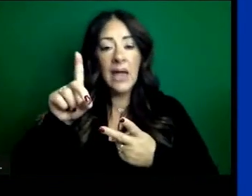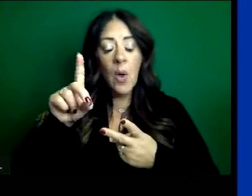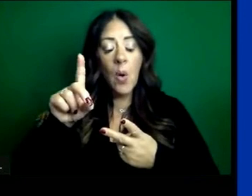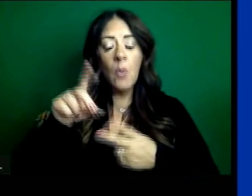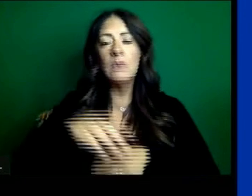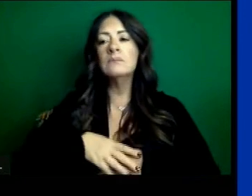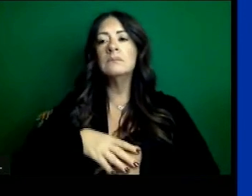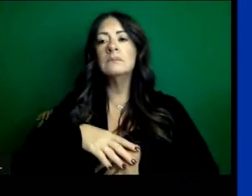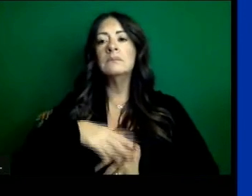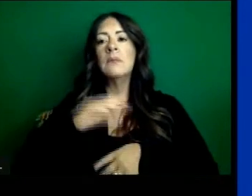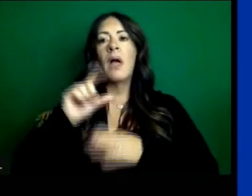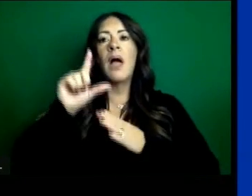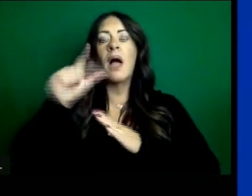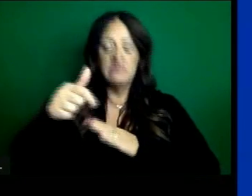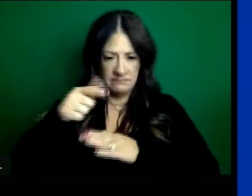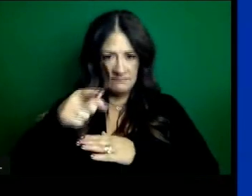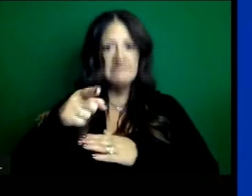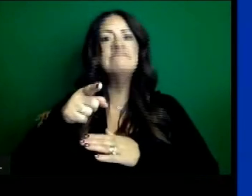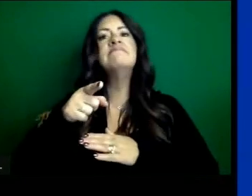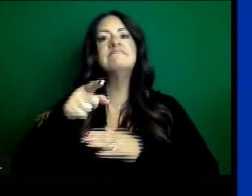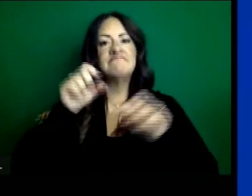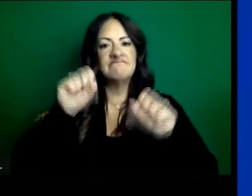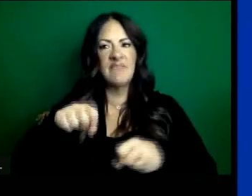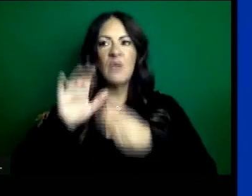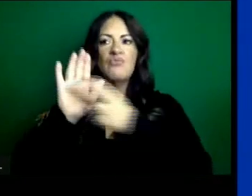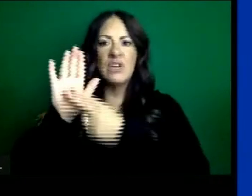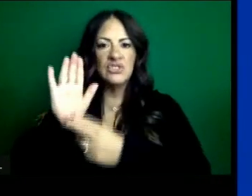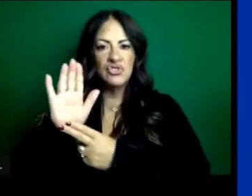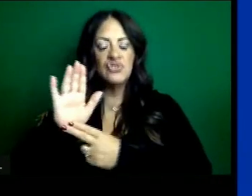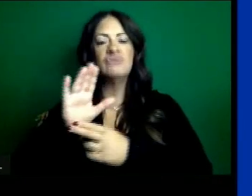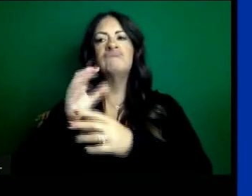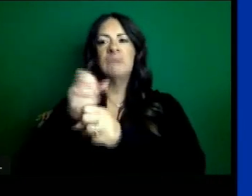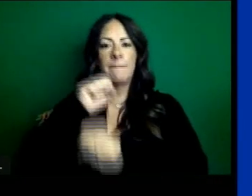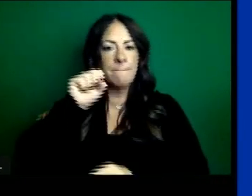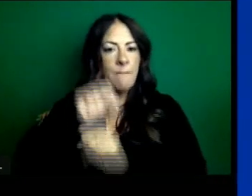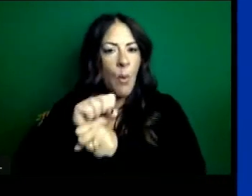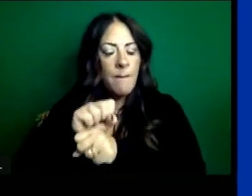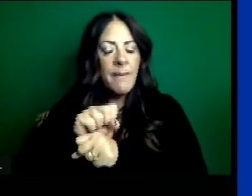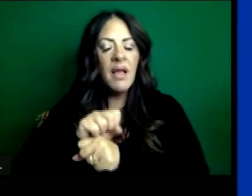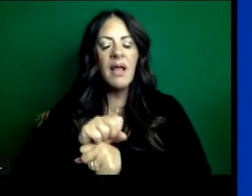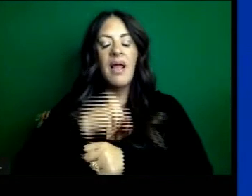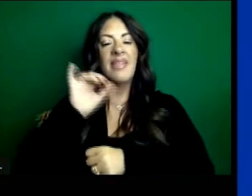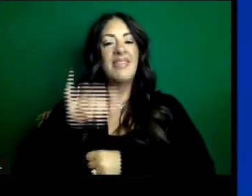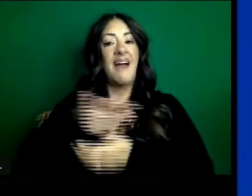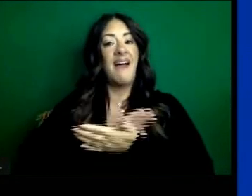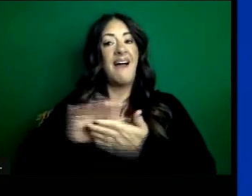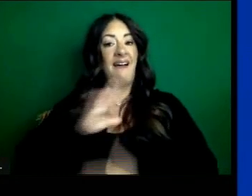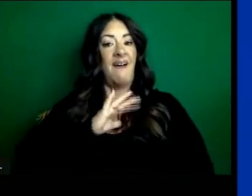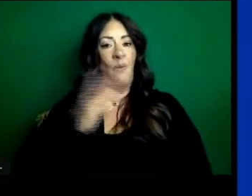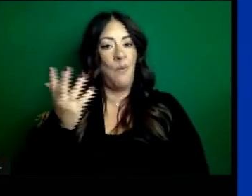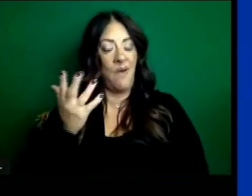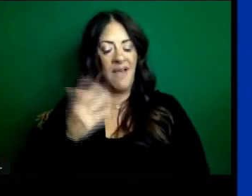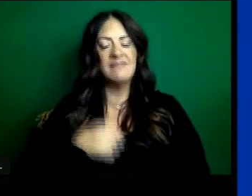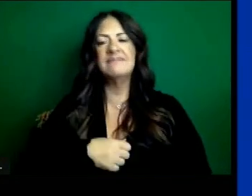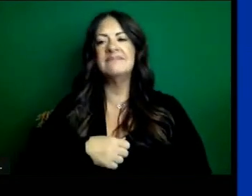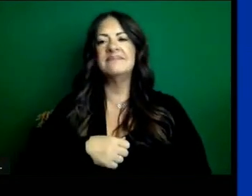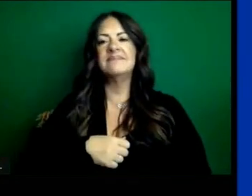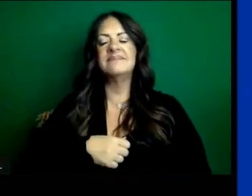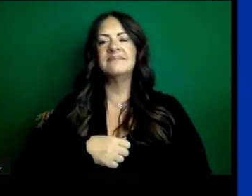YOUR TURN TO RECEIVE VACCINE NOW, IN TEN COUNTIES, SAN YOU WILL BE ABLE TO REGISTER